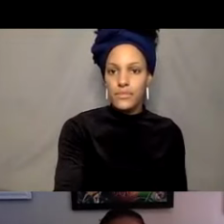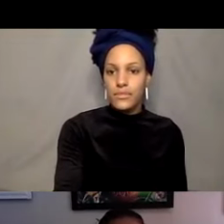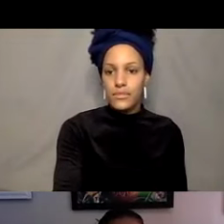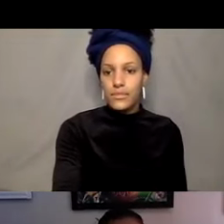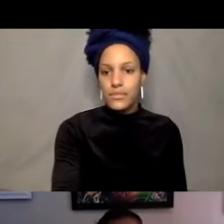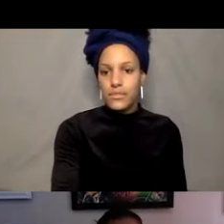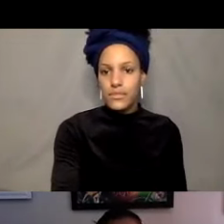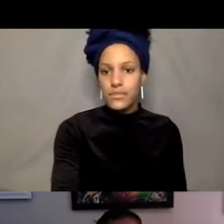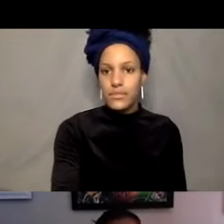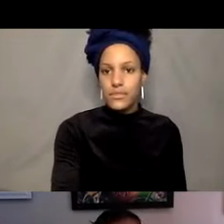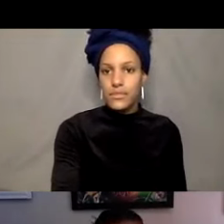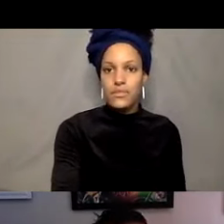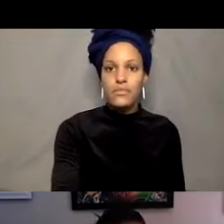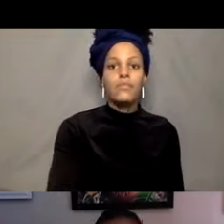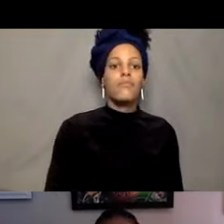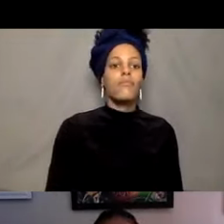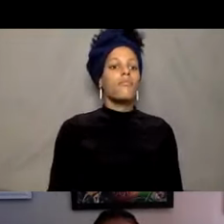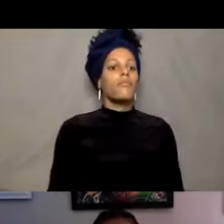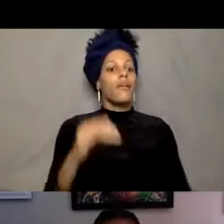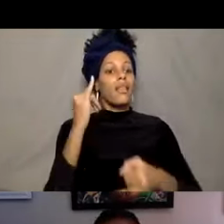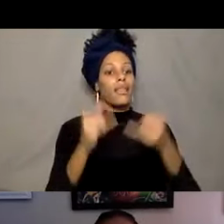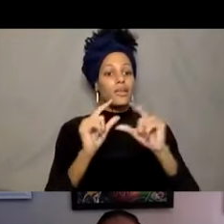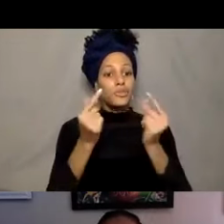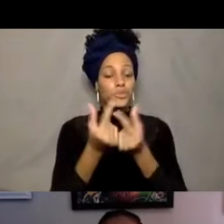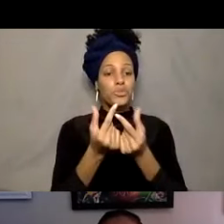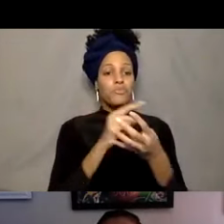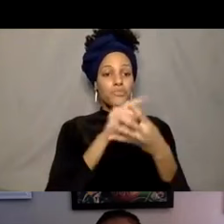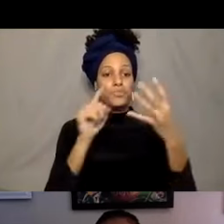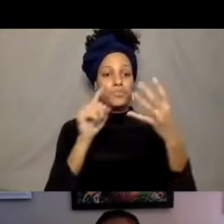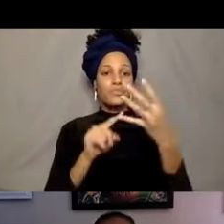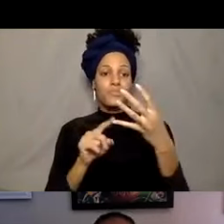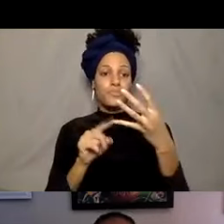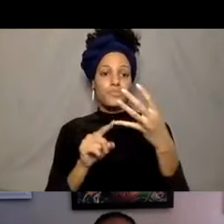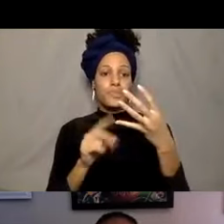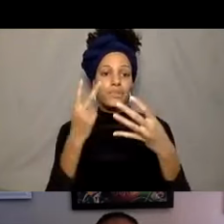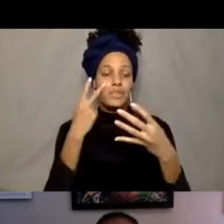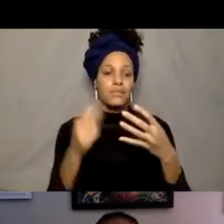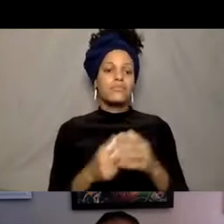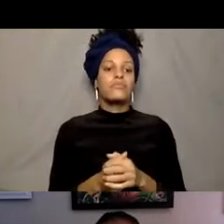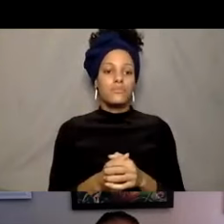The last type of eligible groups are here on this slide, and they are non-arts